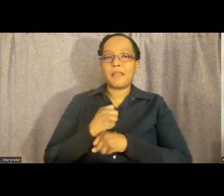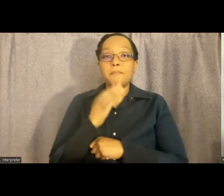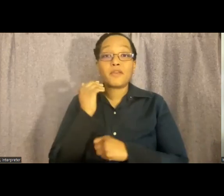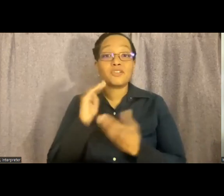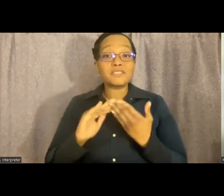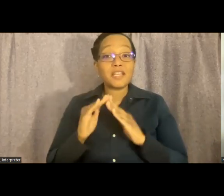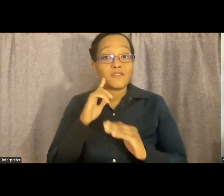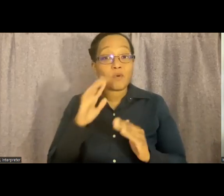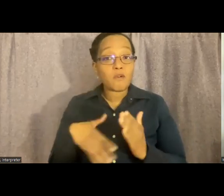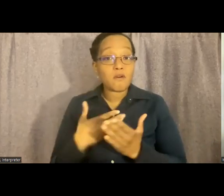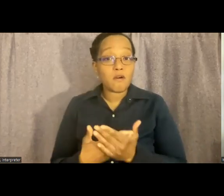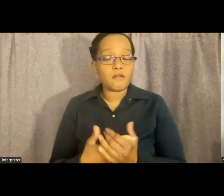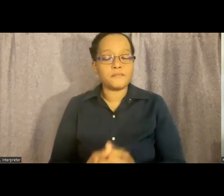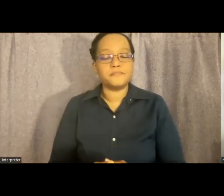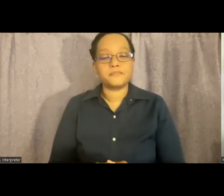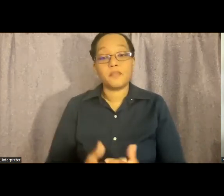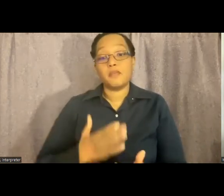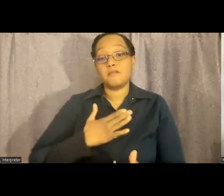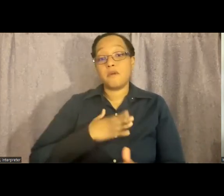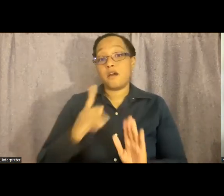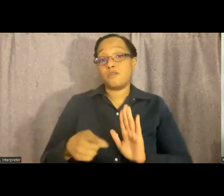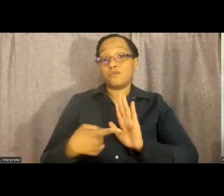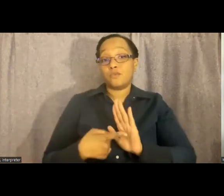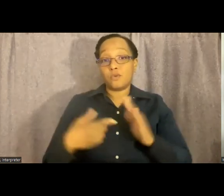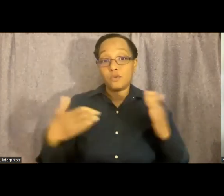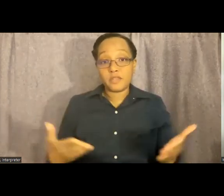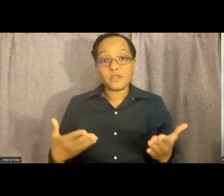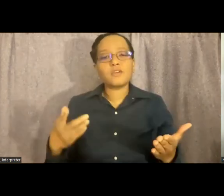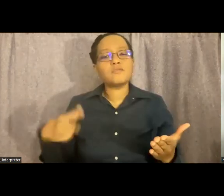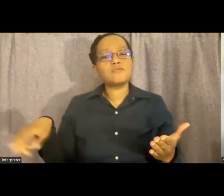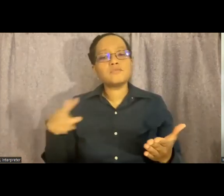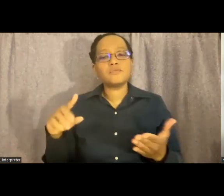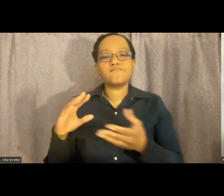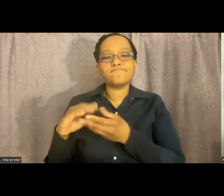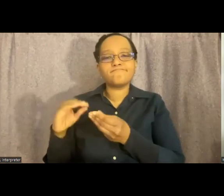I think my role here , you are fortunate to hear from our board member Elizabeth Grigsby